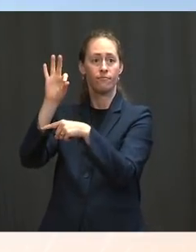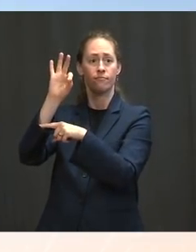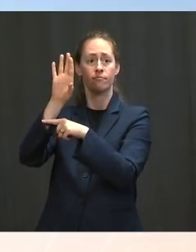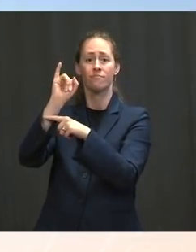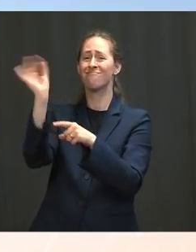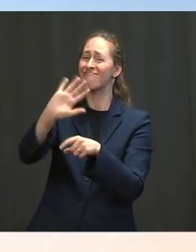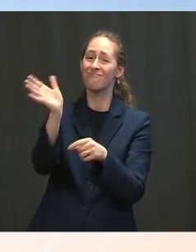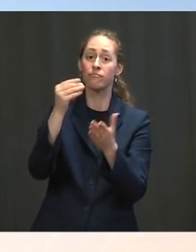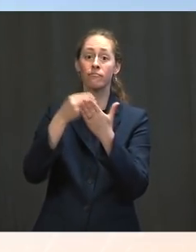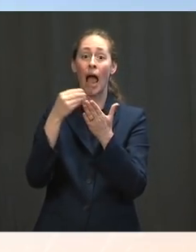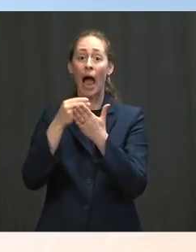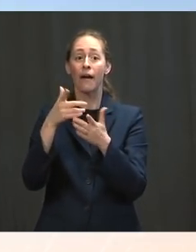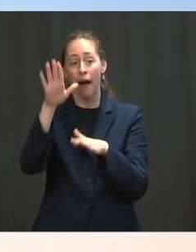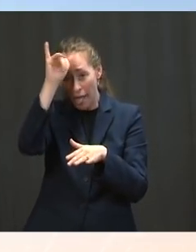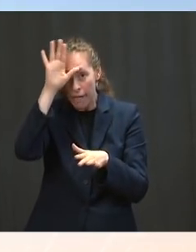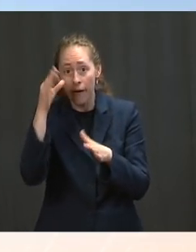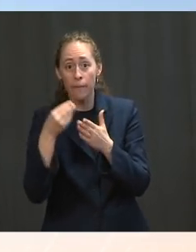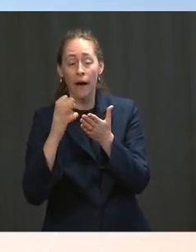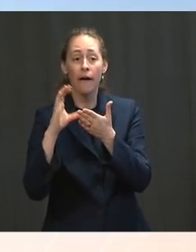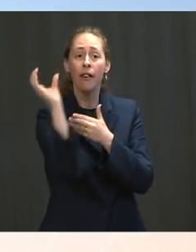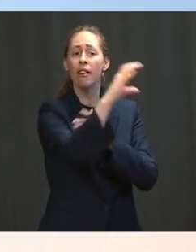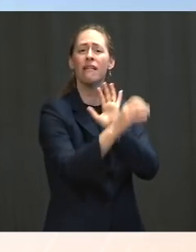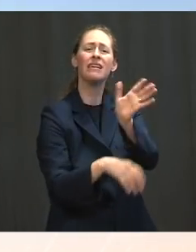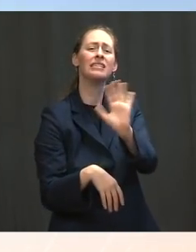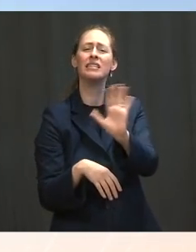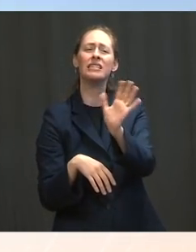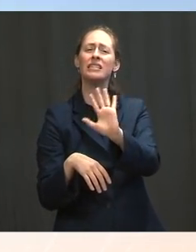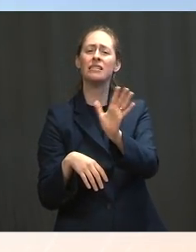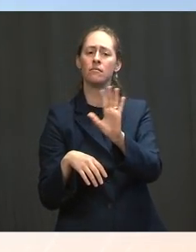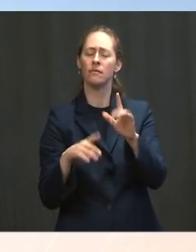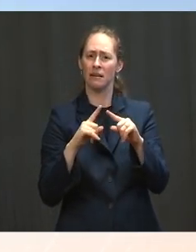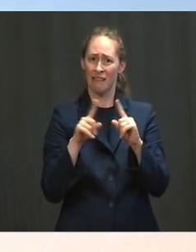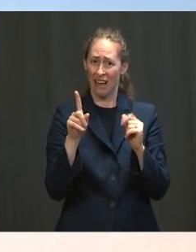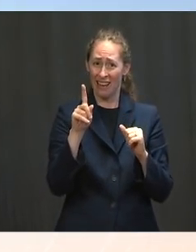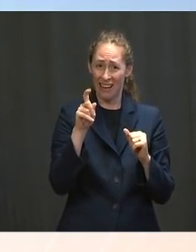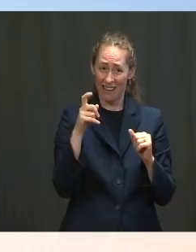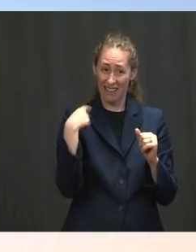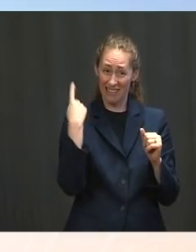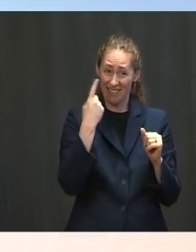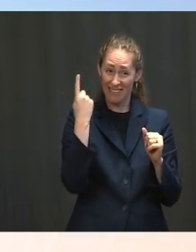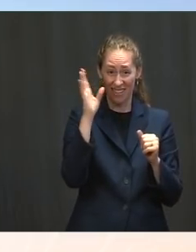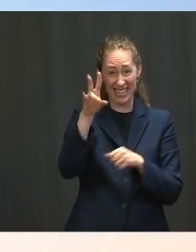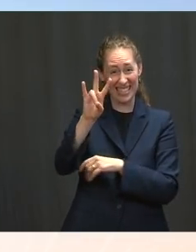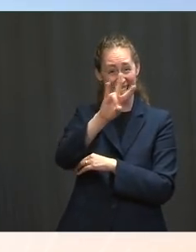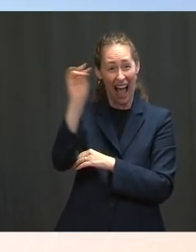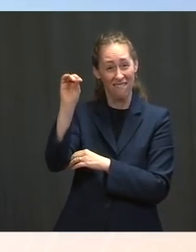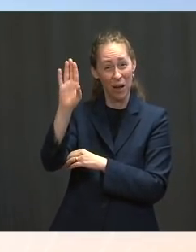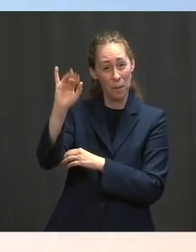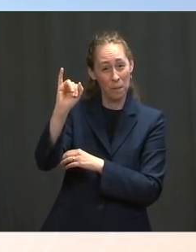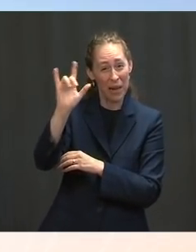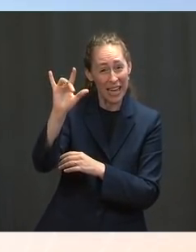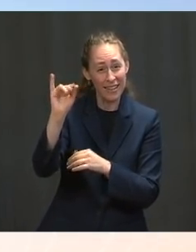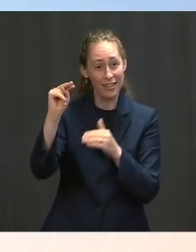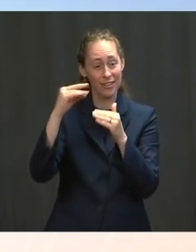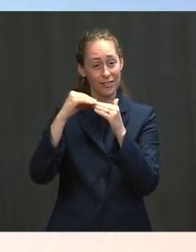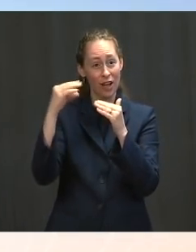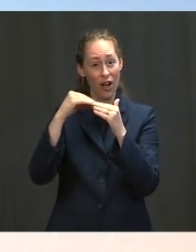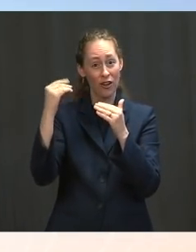Are you aware whether, in this particular case, the ransom of $70 million has been paid? And what advice are you giving to the company?